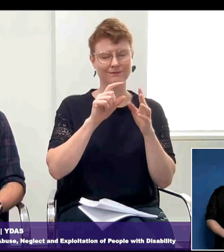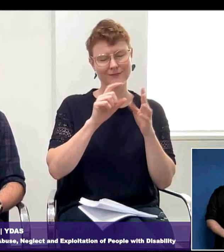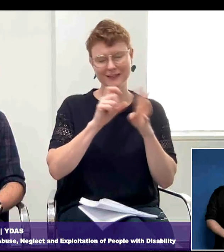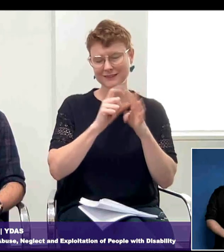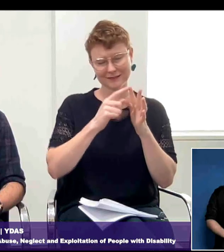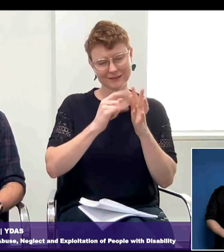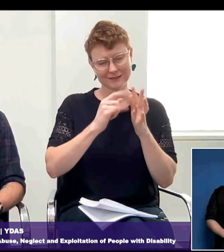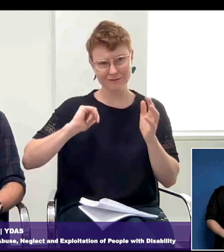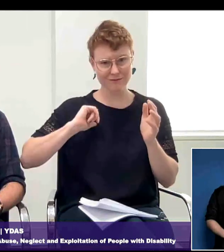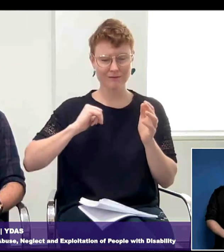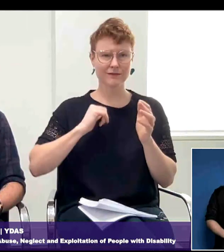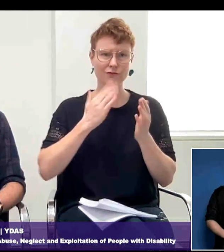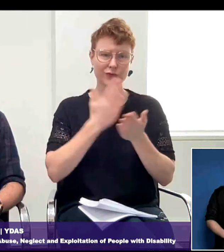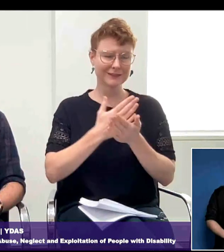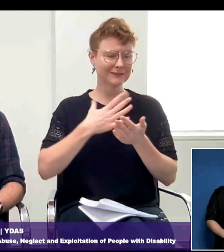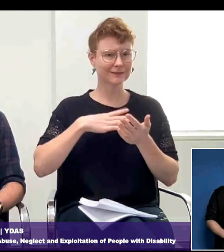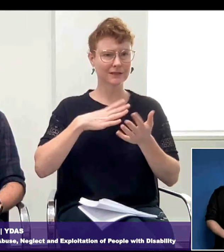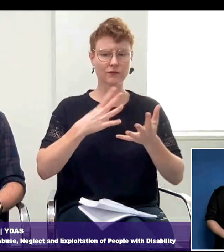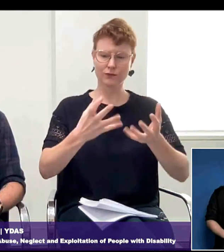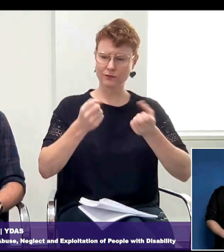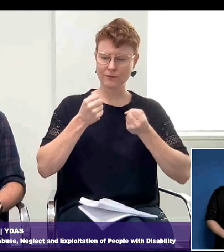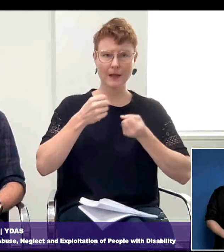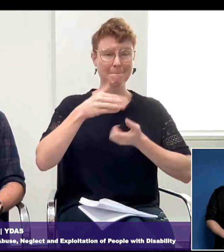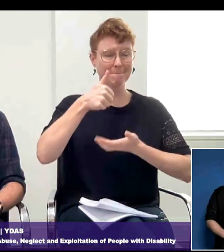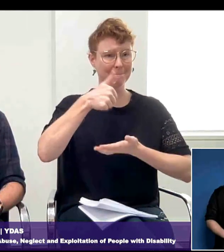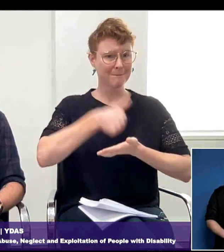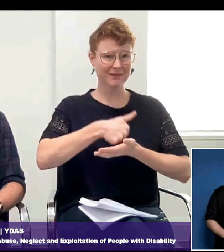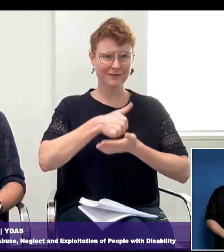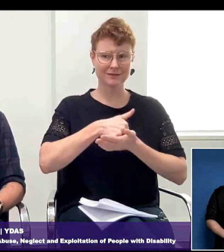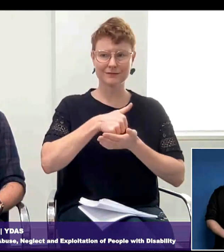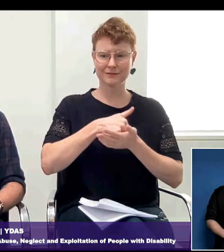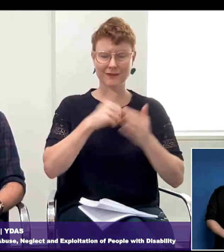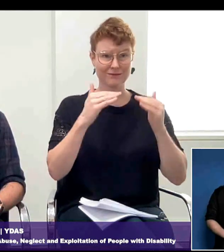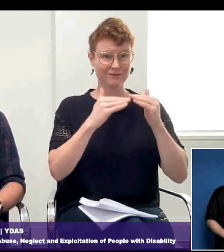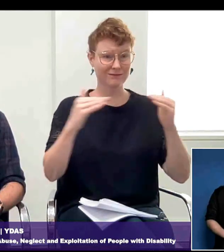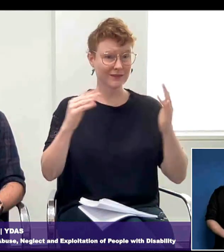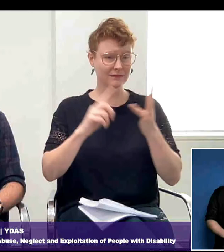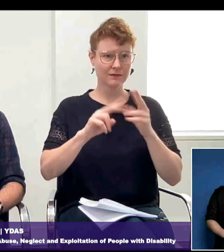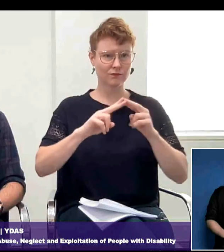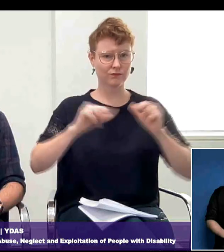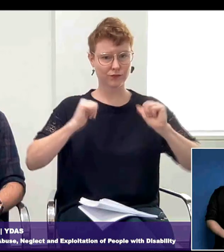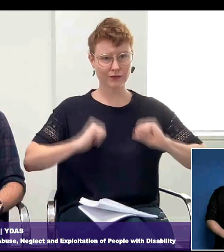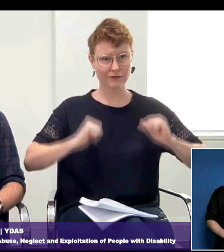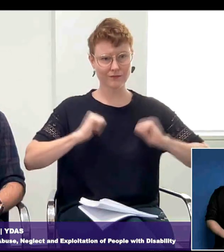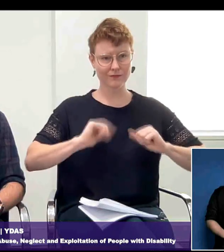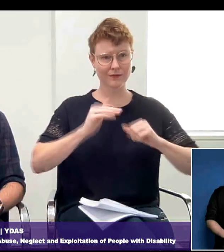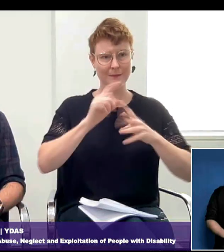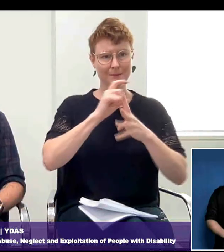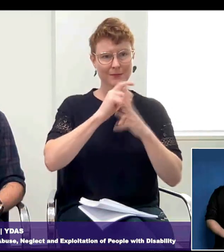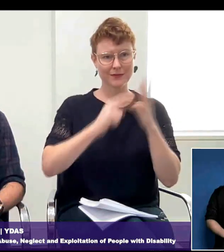person's needs. And DES staff do need to receive a basic level of training.